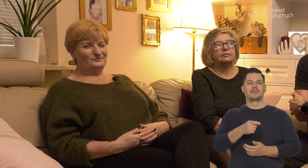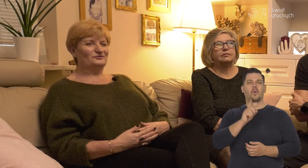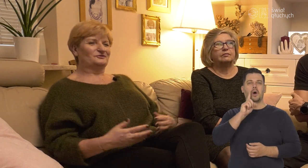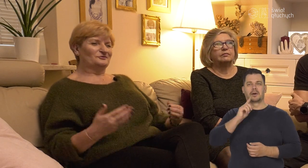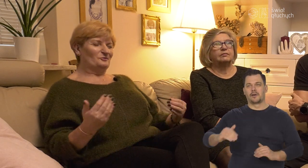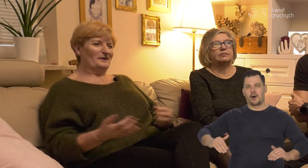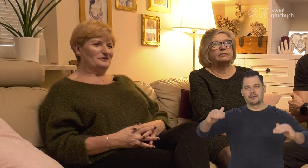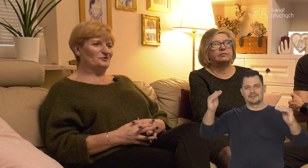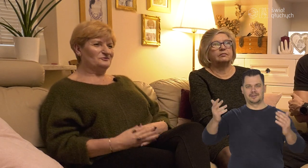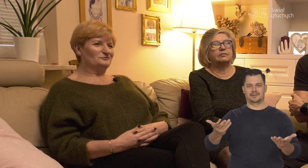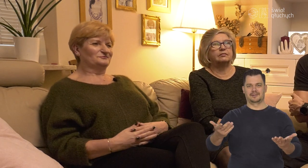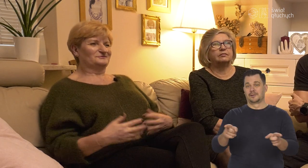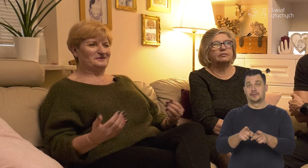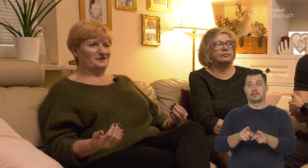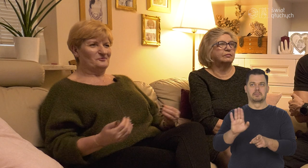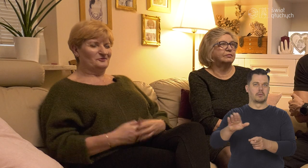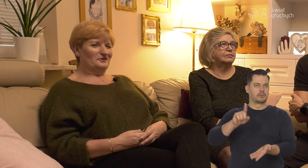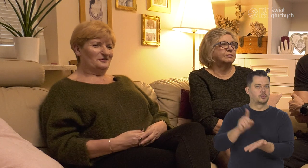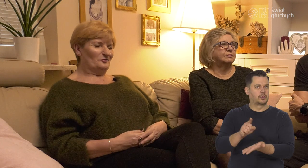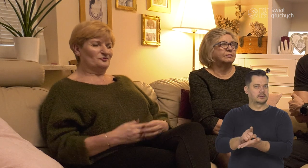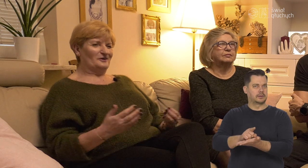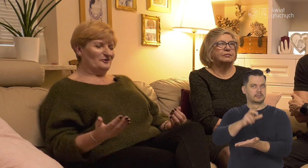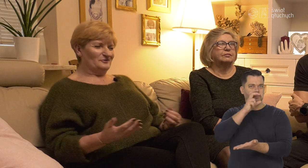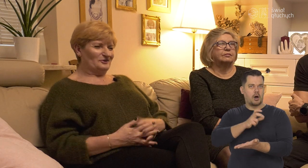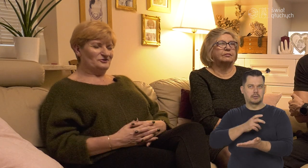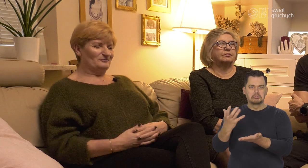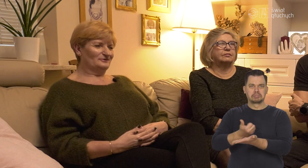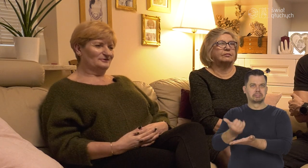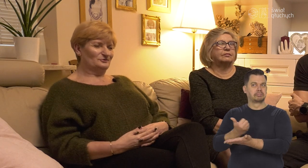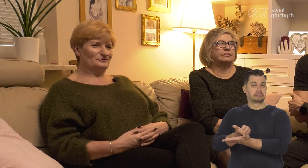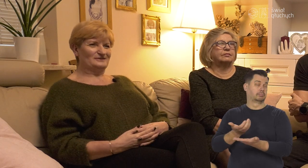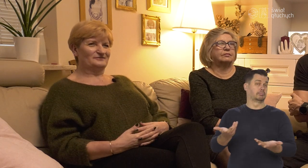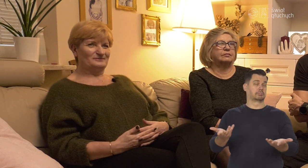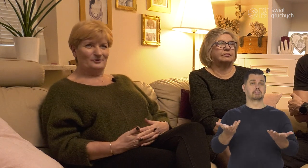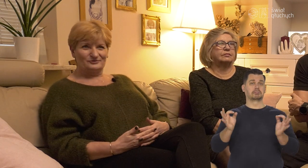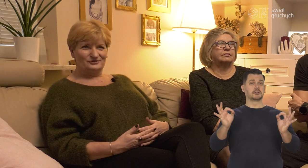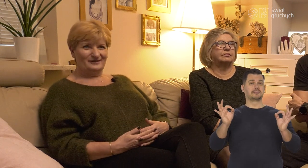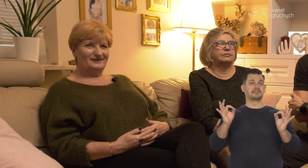The boys are growing up, achieving success in sports.